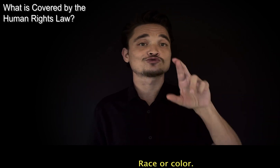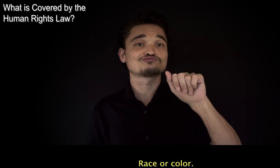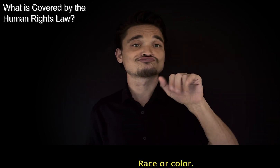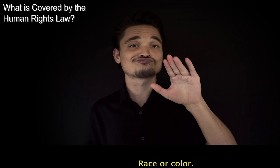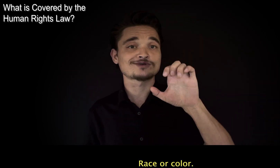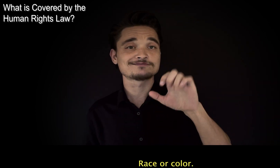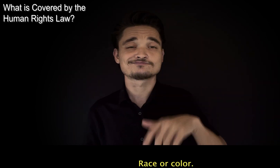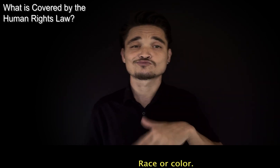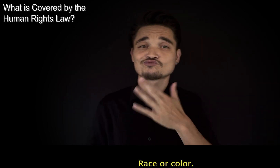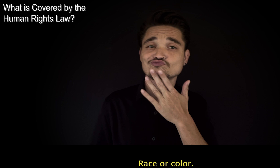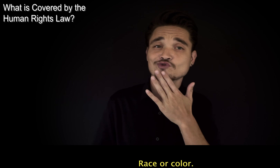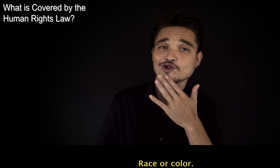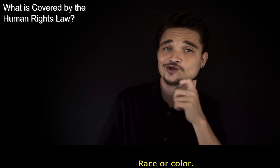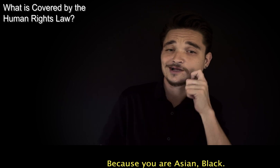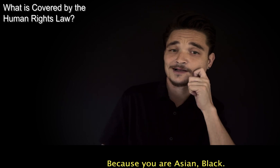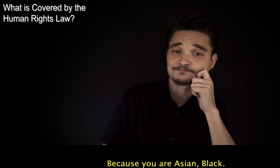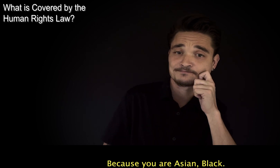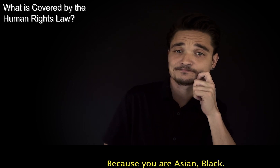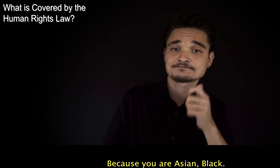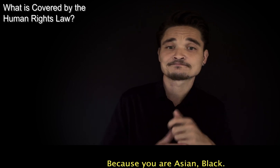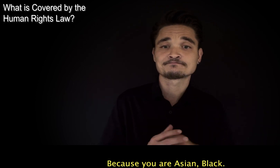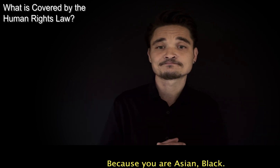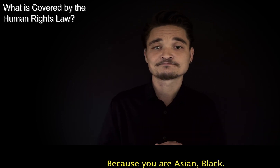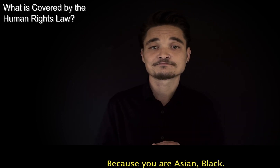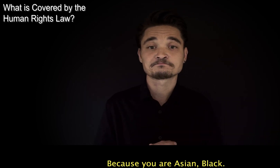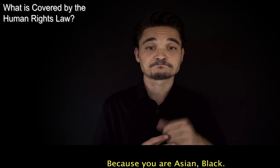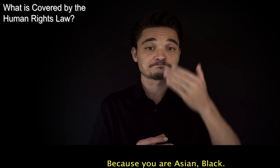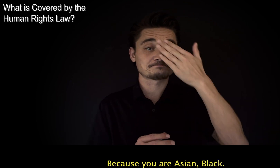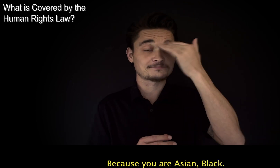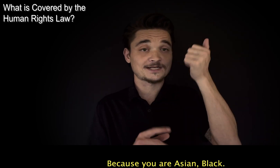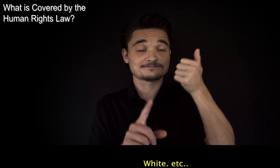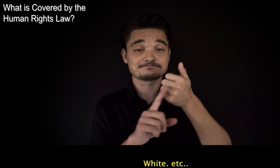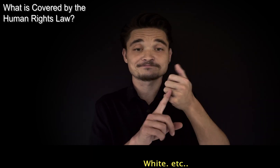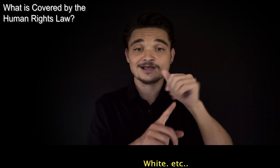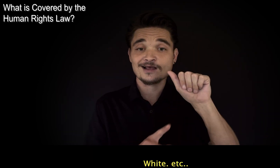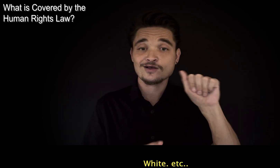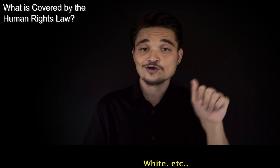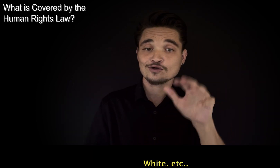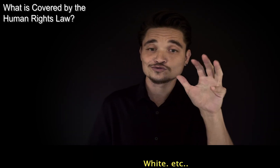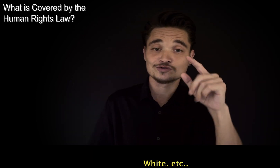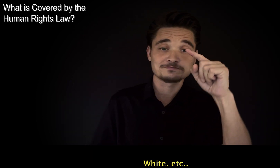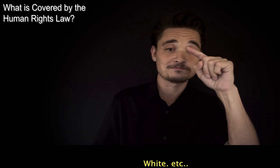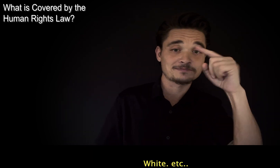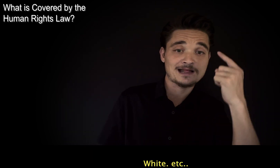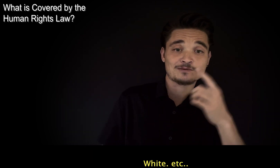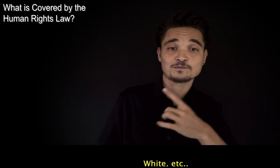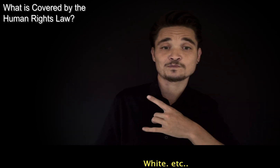Race or color. Because you are Asian, Black. White. etc..